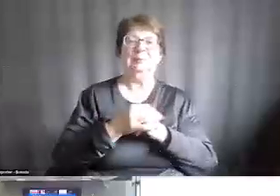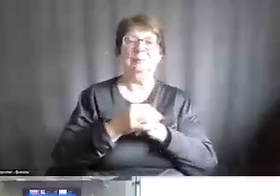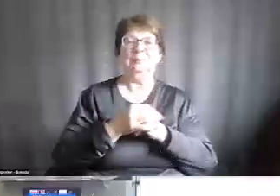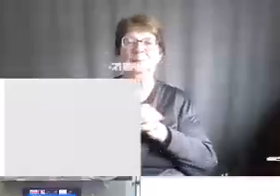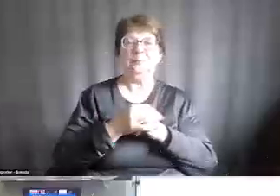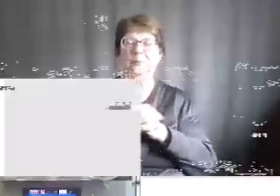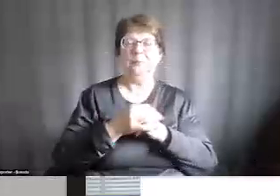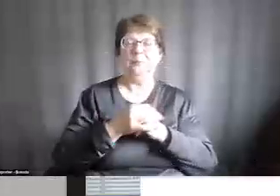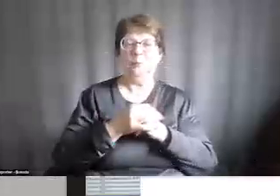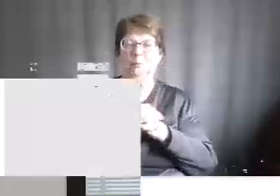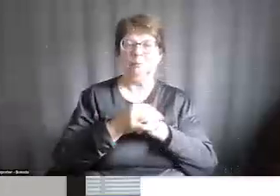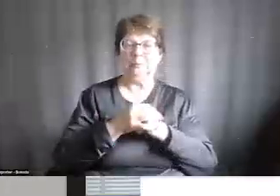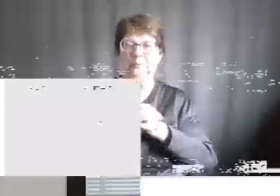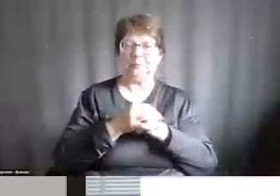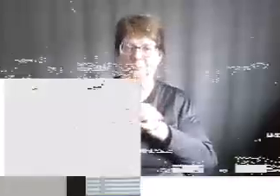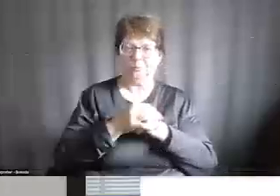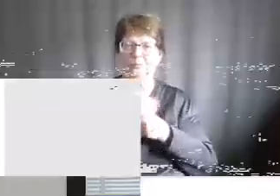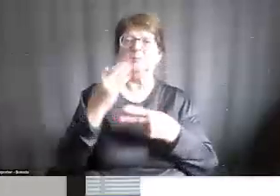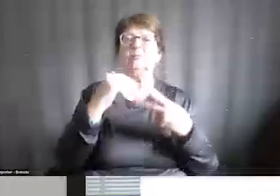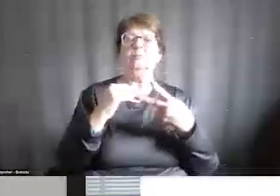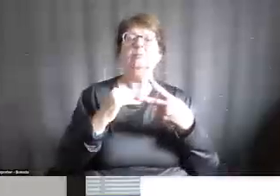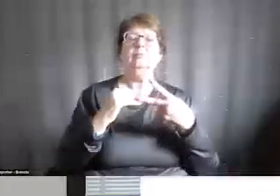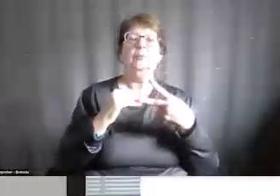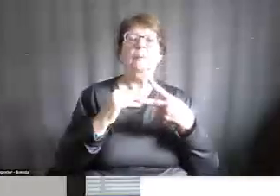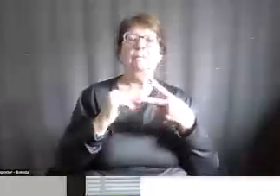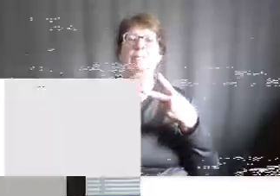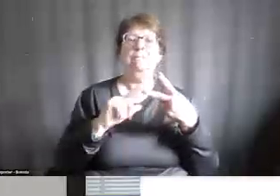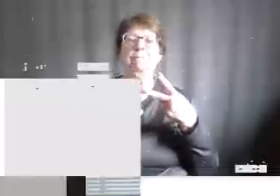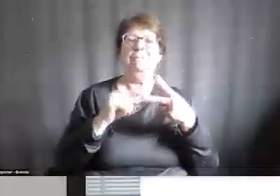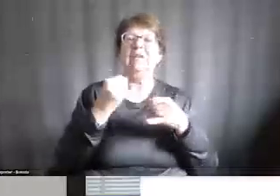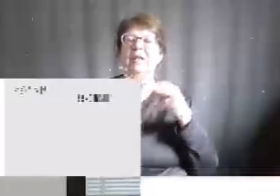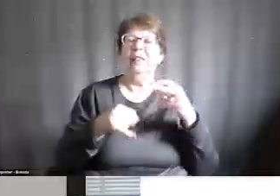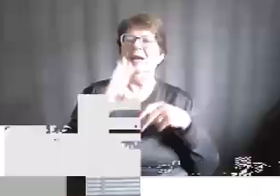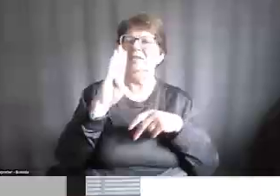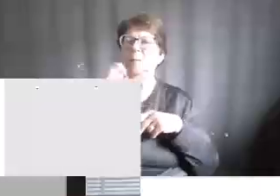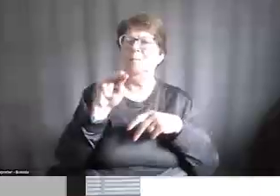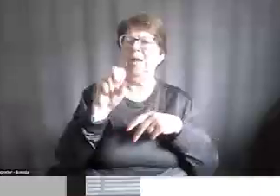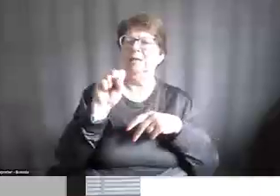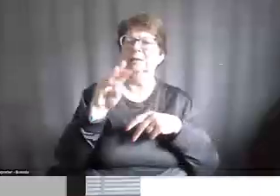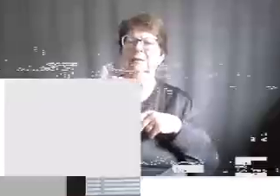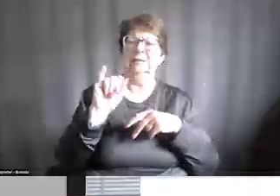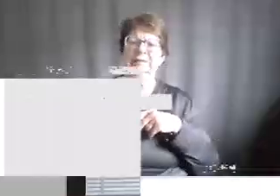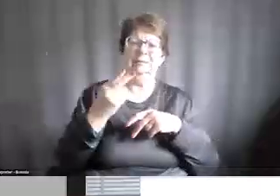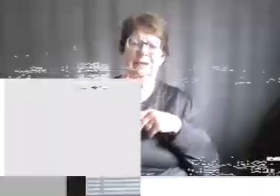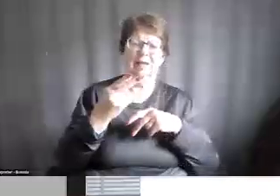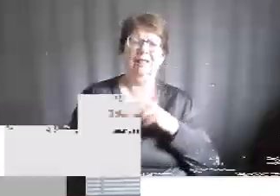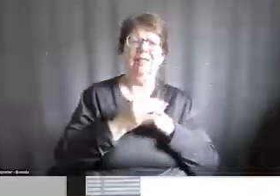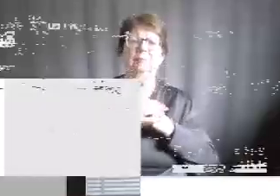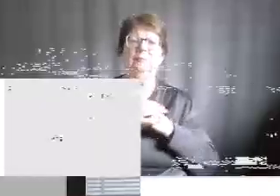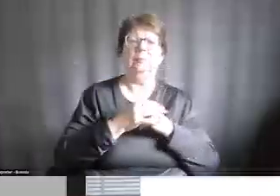Boardroom: And the last person who signed up for virtual public comment is Ben Smith. Boardroom: Please accept the notice to unmute your microphone.